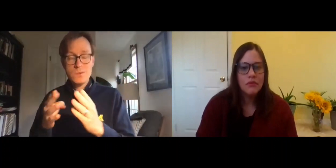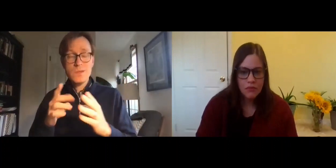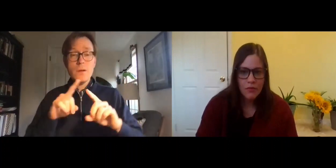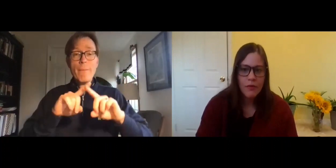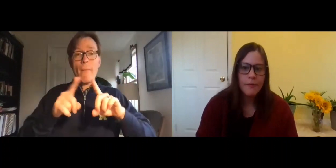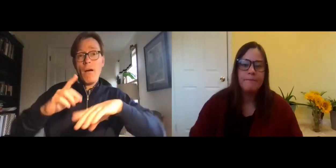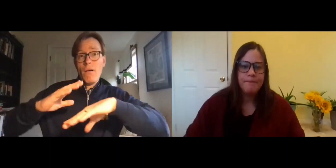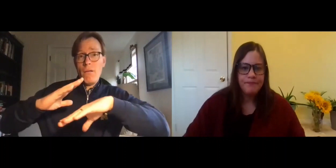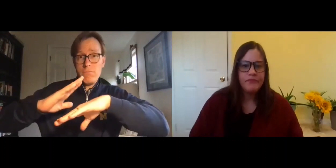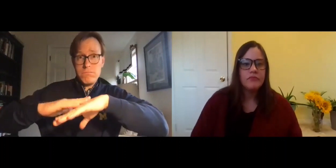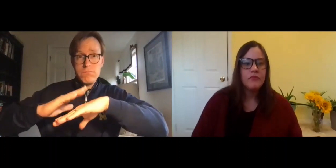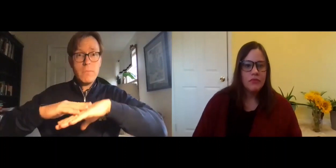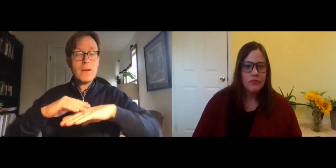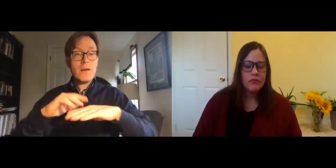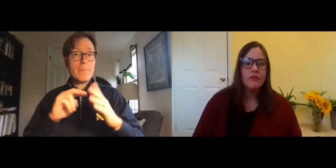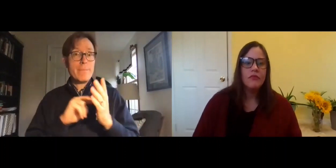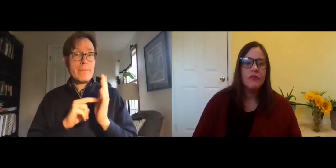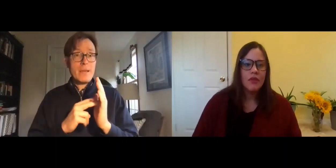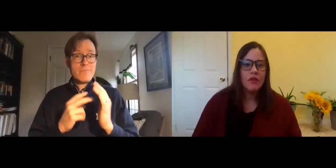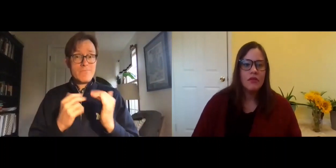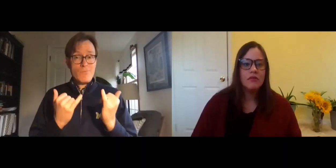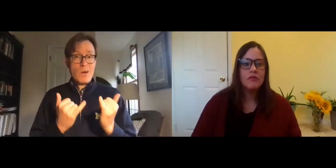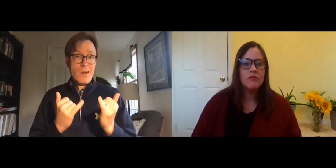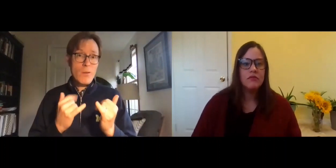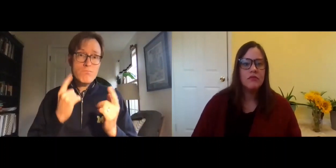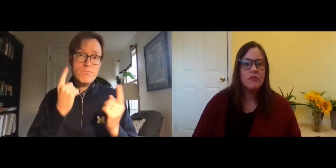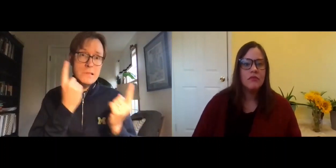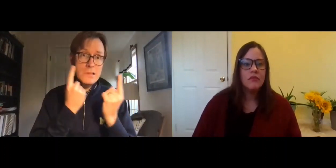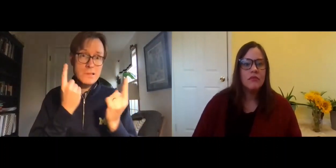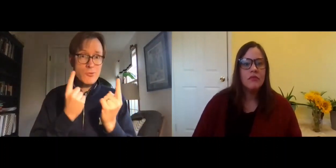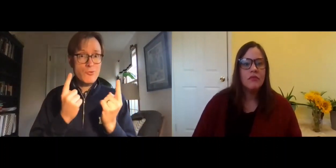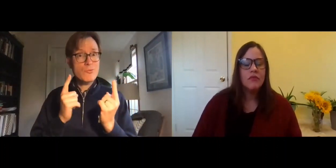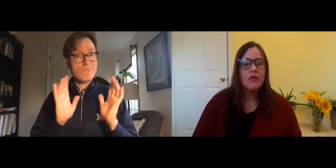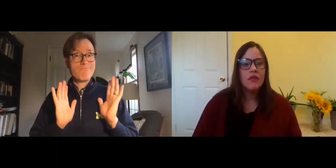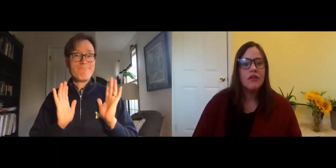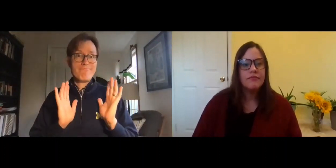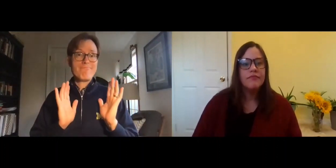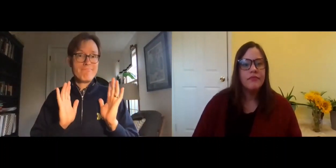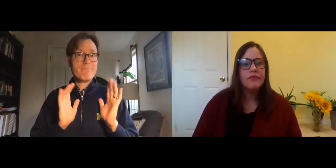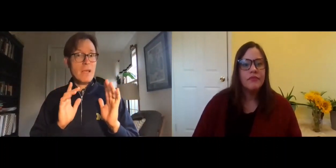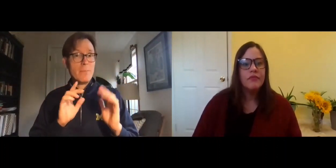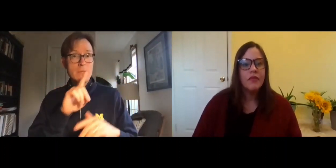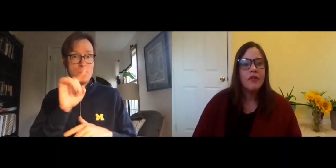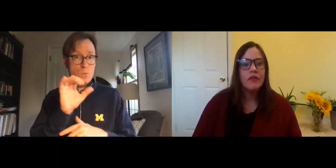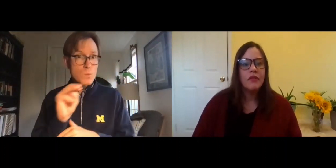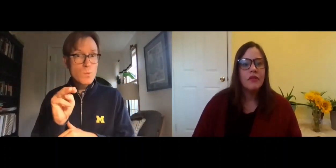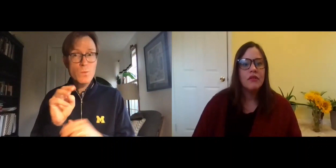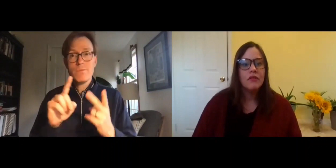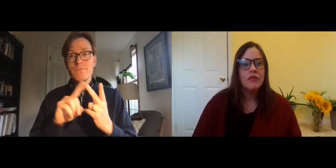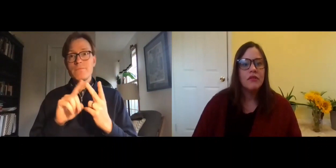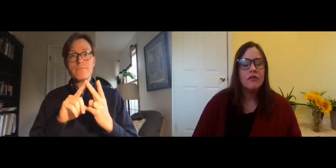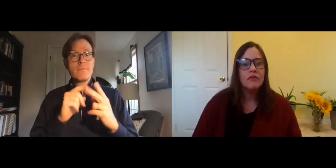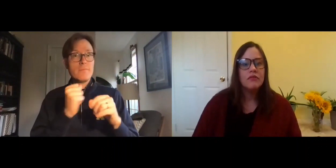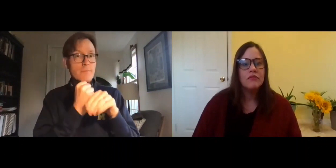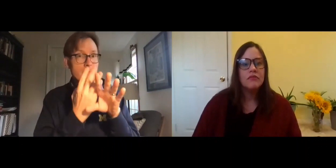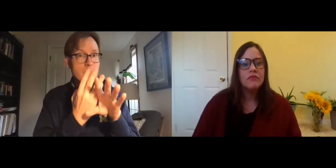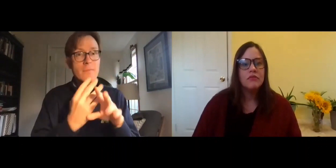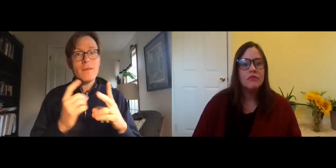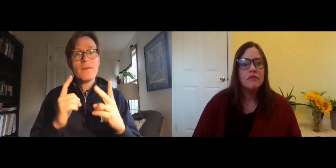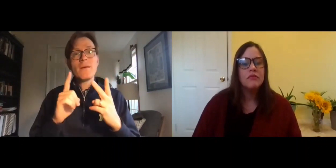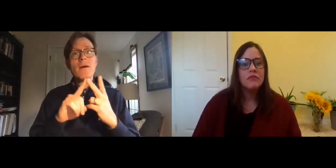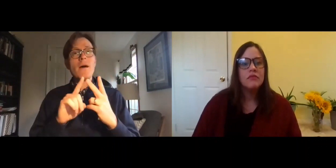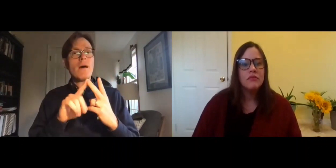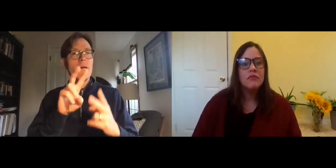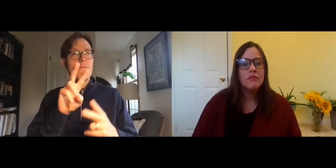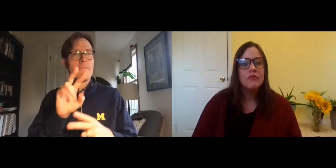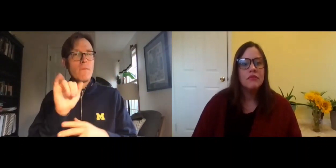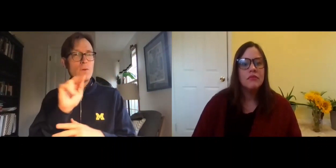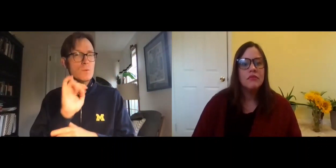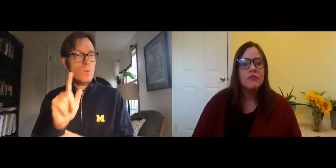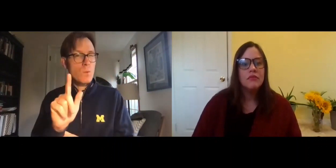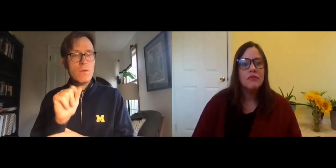Right now, they're limiting it to two different households, and asking that maybe you consider